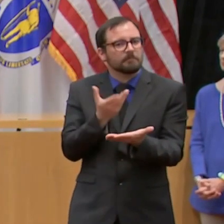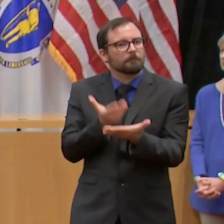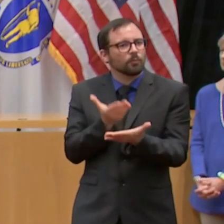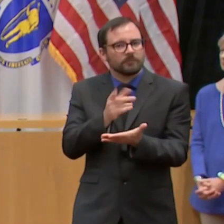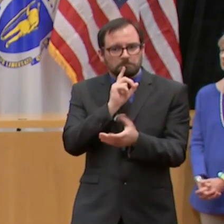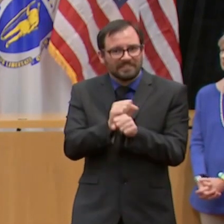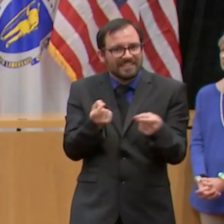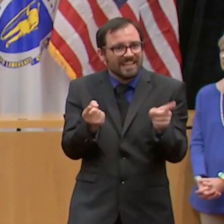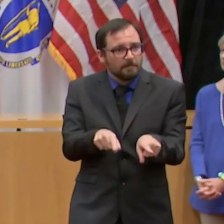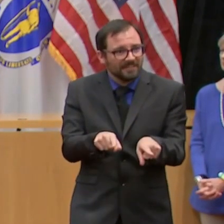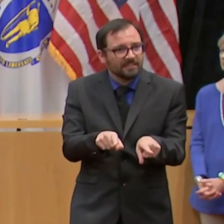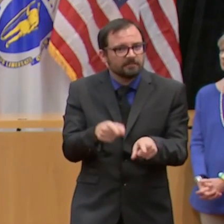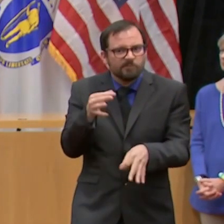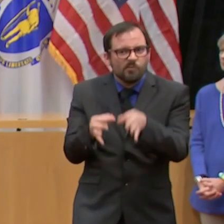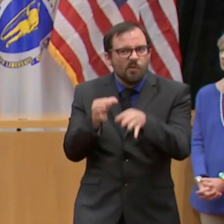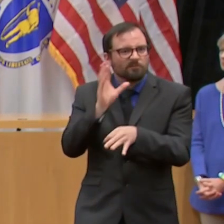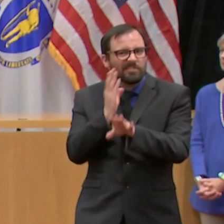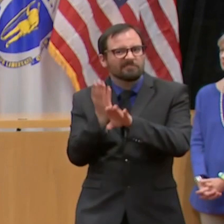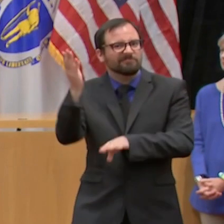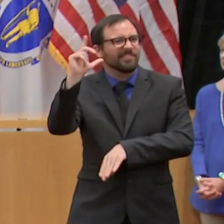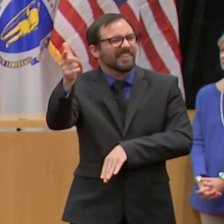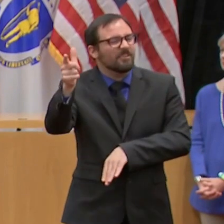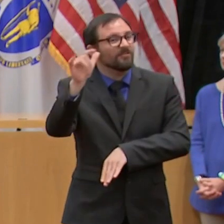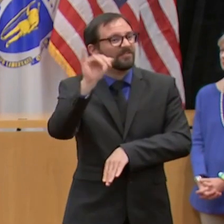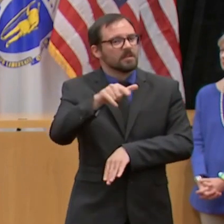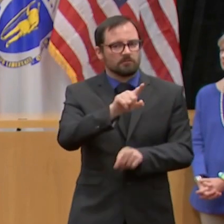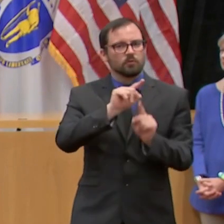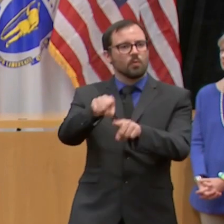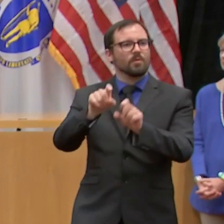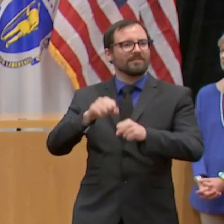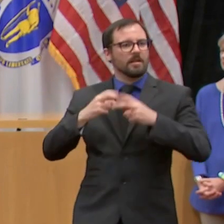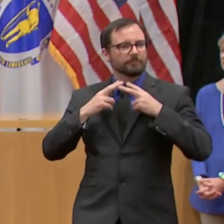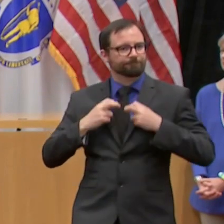TO PROVIDE SUPPORT TO THOSE WHO